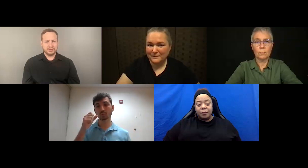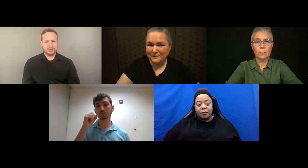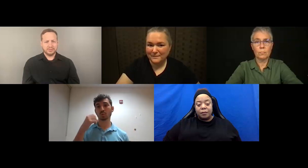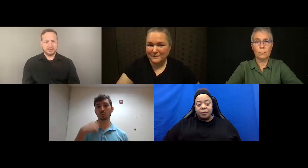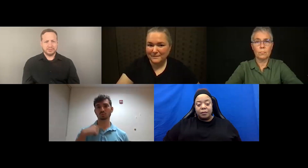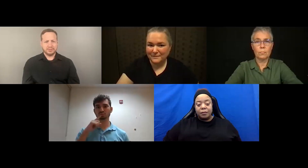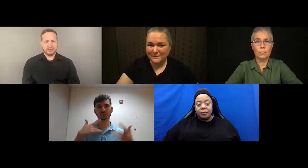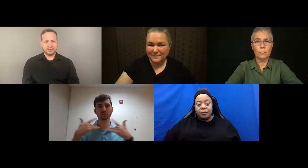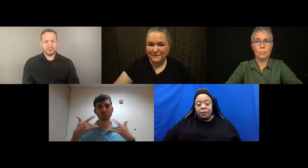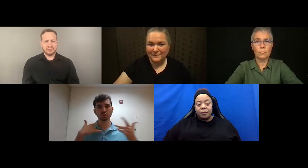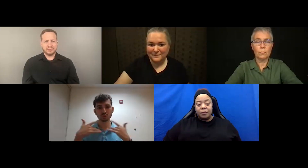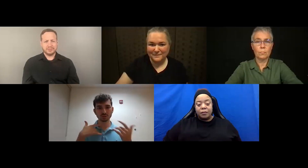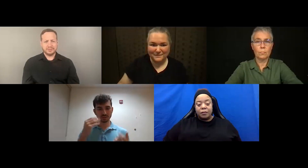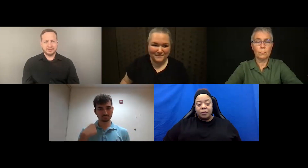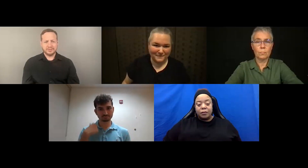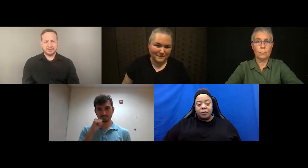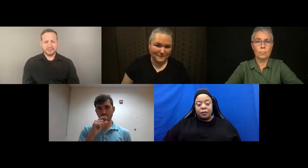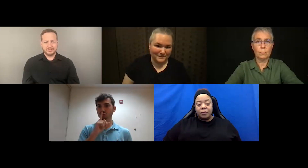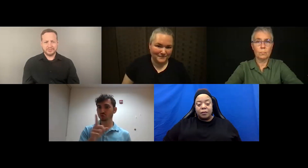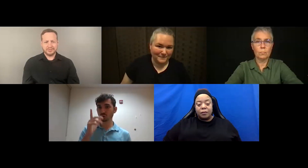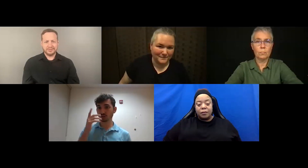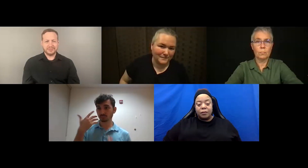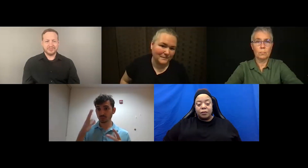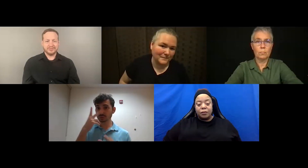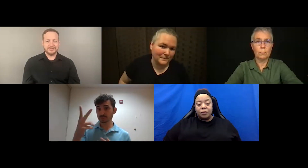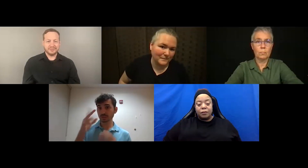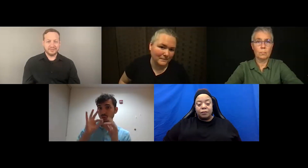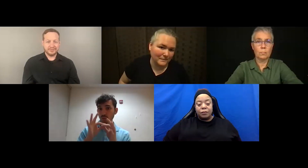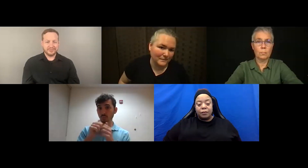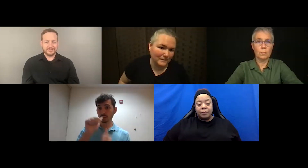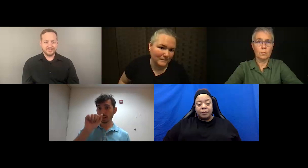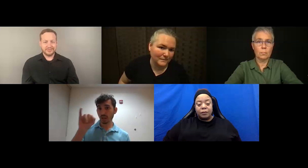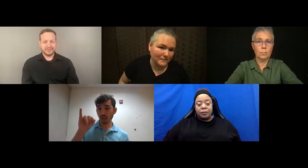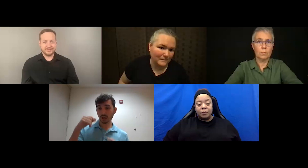as a new technology, it is definitely taking off. The concern that I'm having right now is as